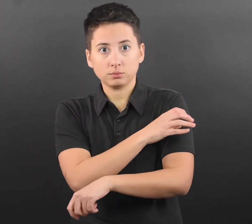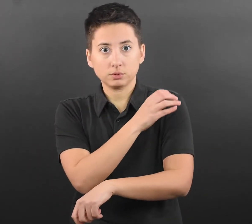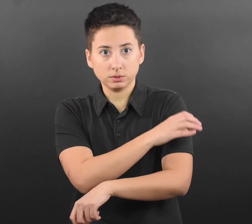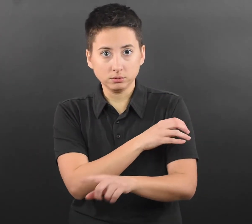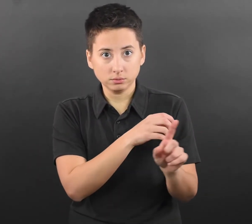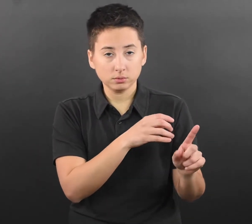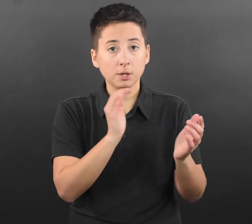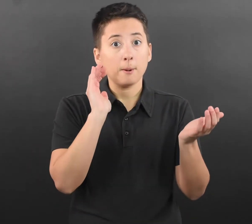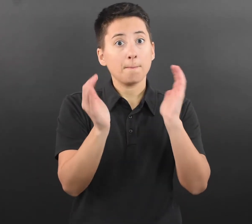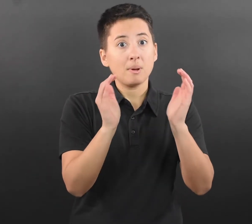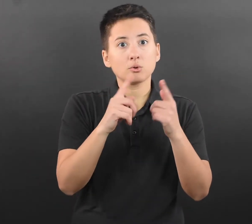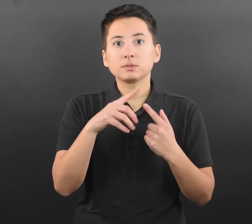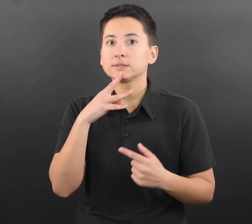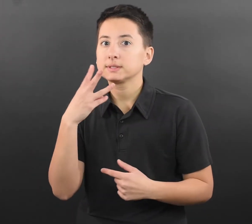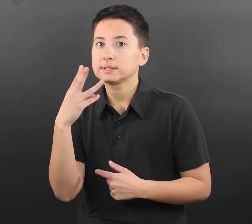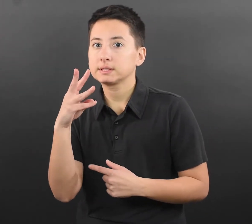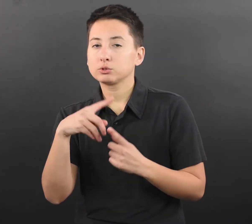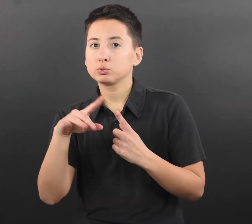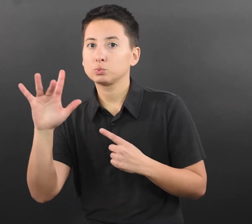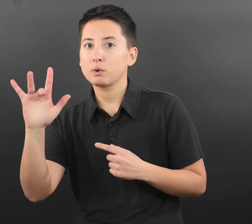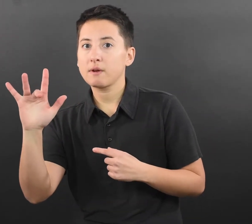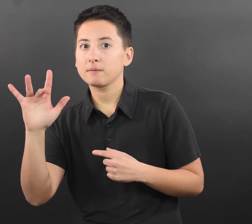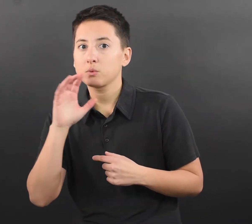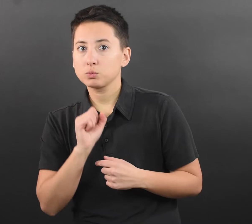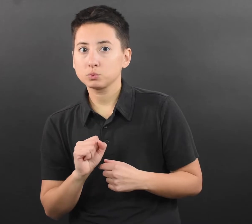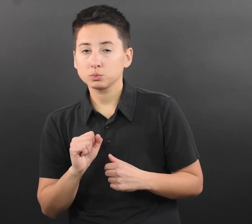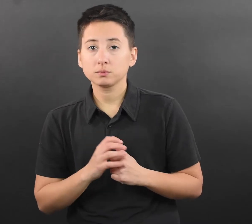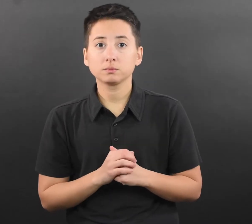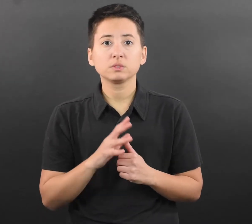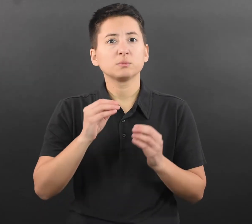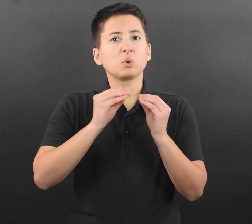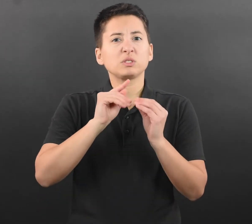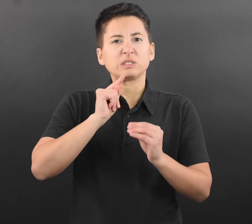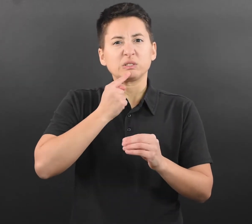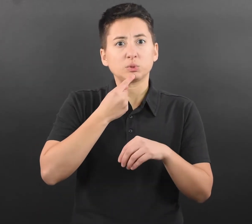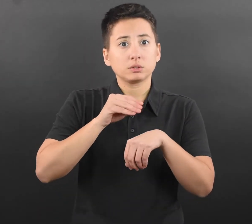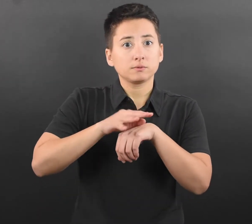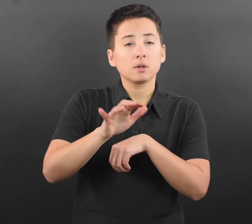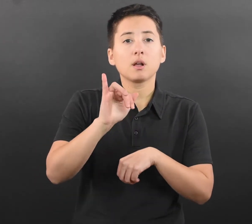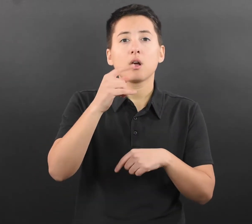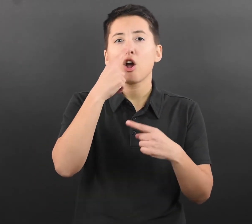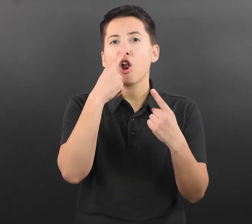More serious effects such as a severe allergic reaction have been extremely rare.